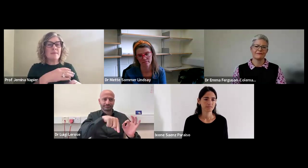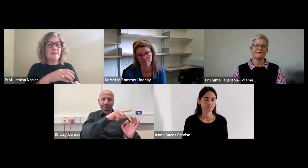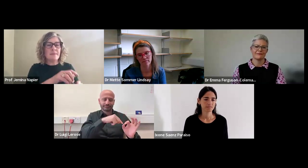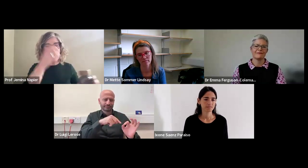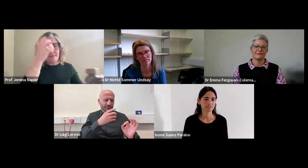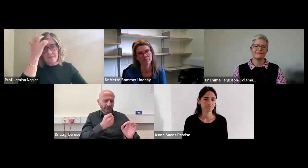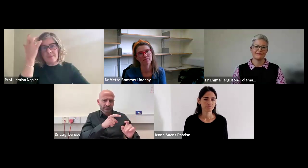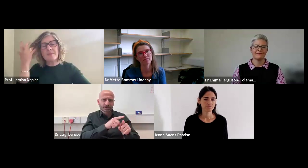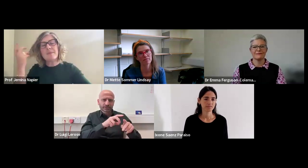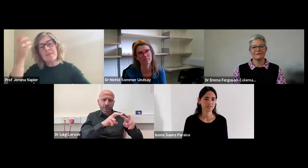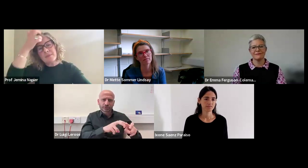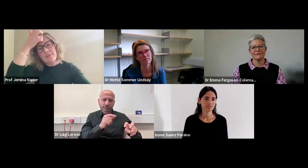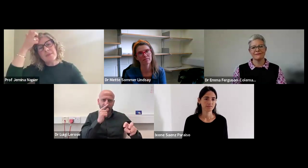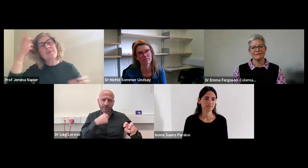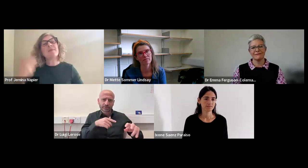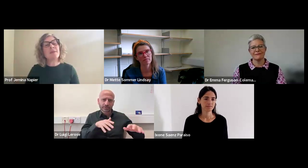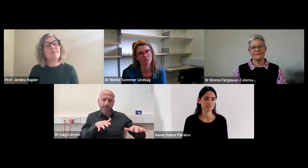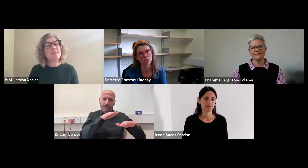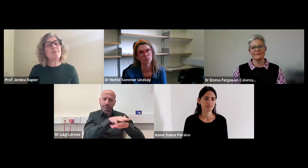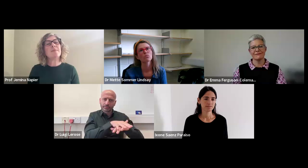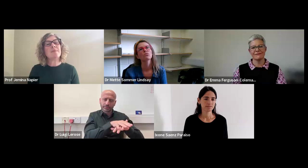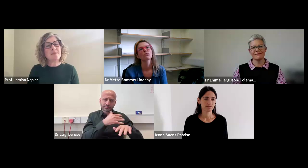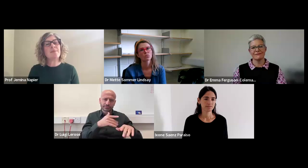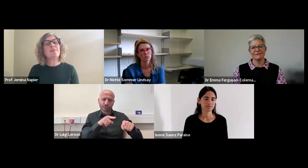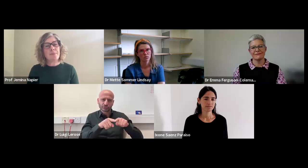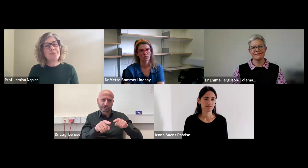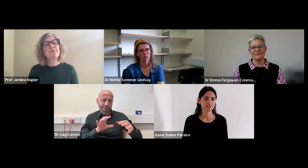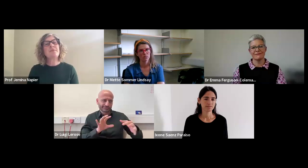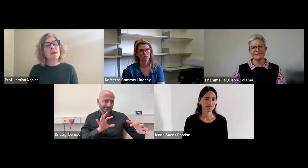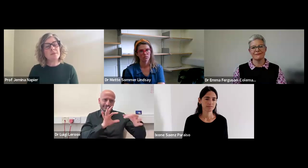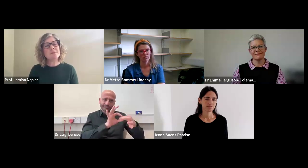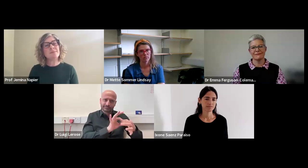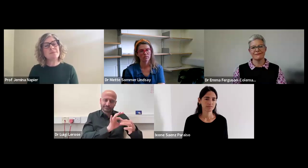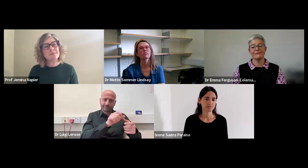it, there was really a lack of awareness outside my own team so I mean we know that research is